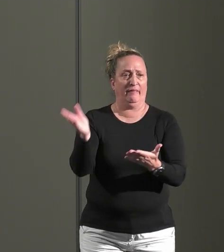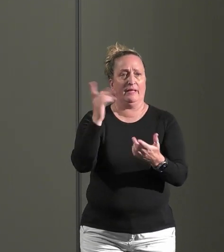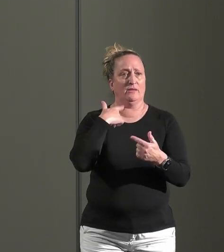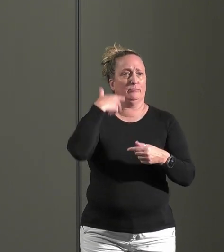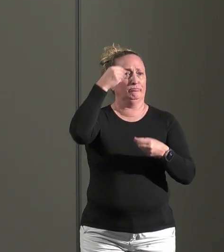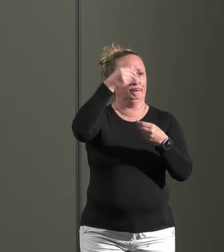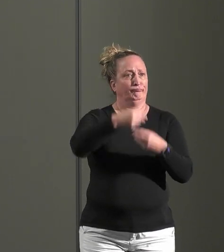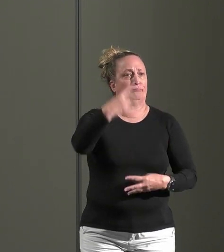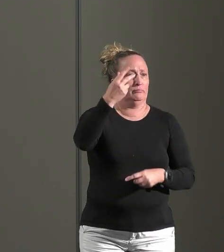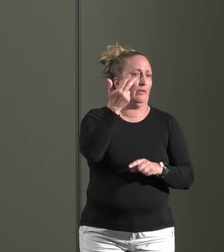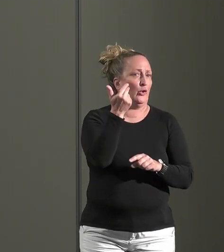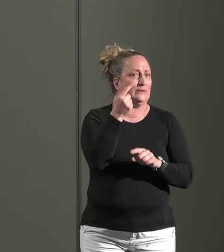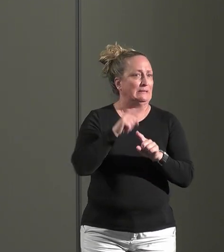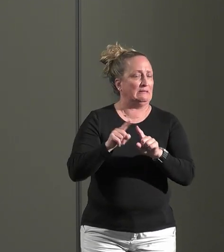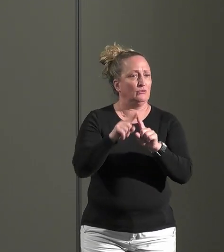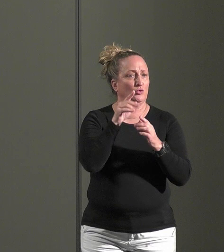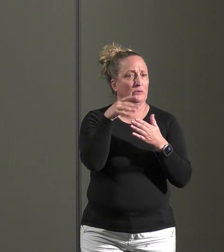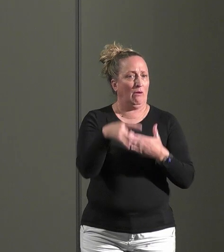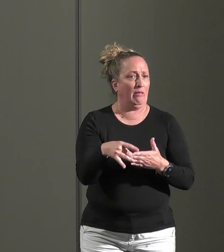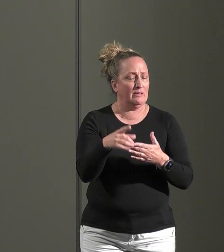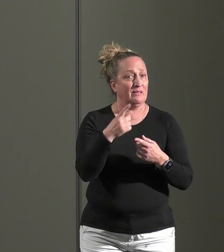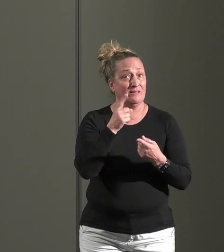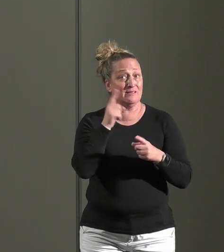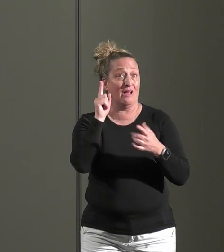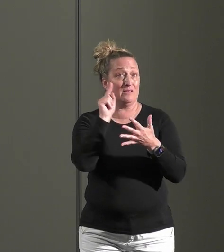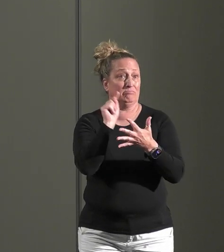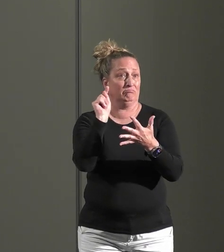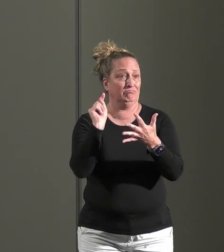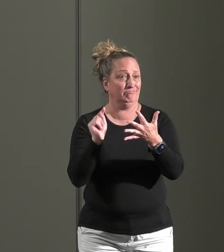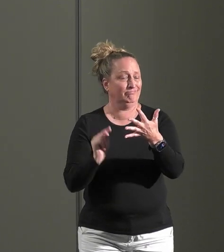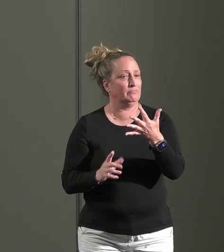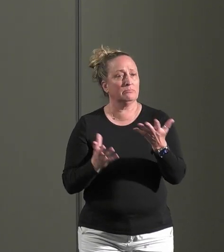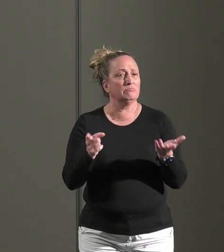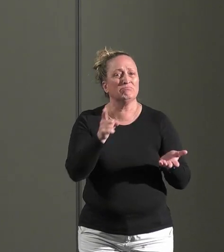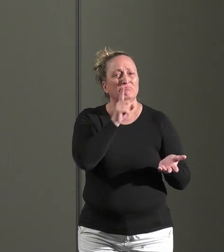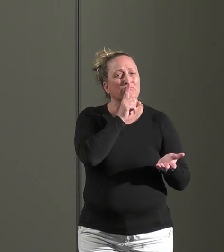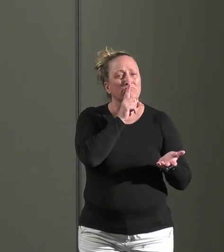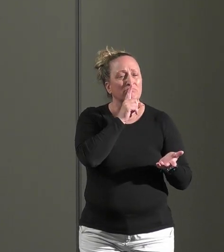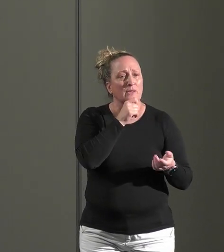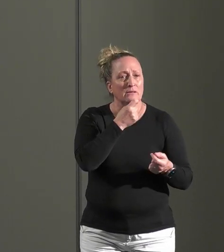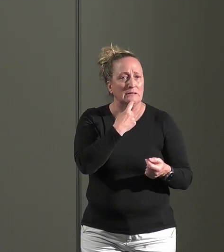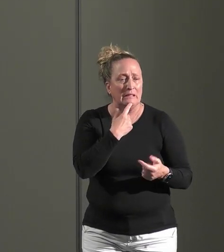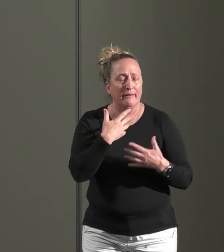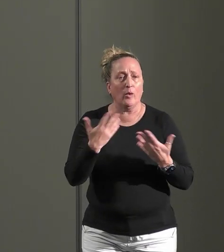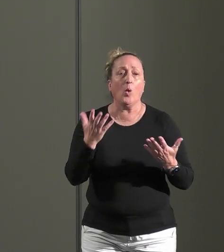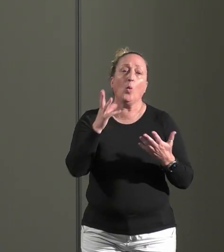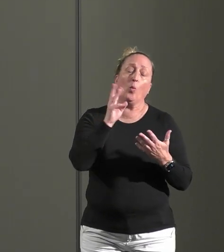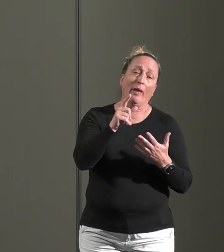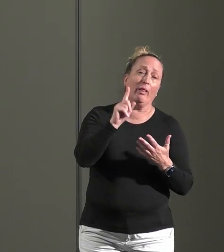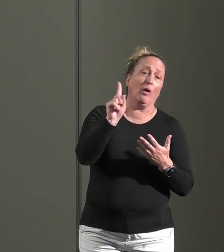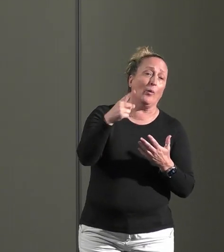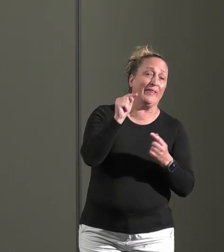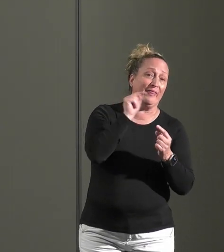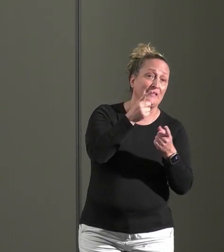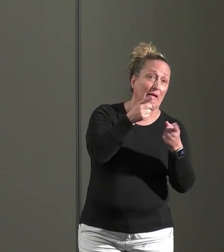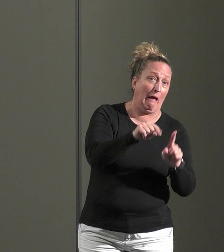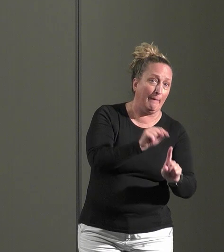guidelines and these success criteria. It doesn't say, well you should always make this happen.